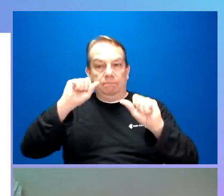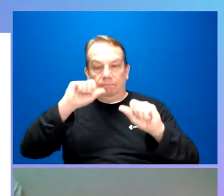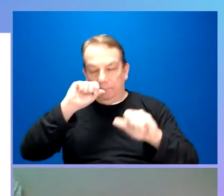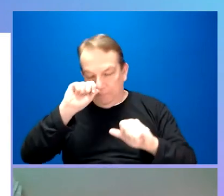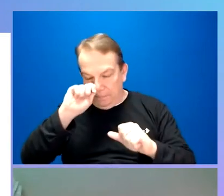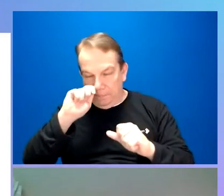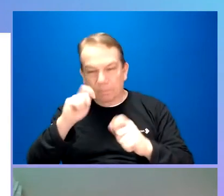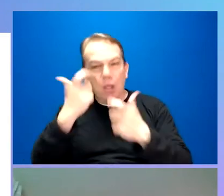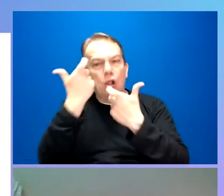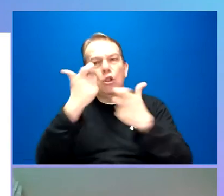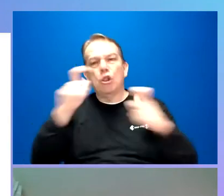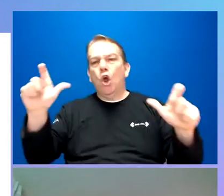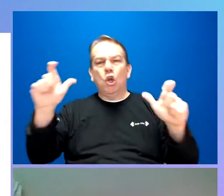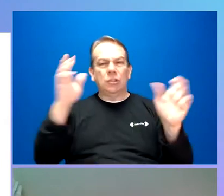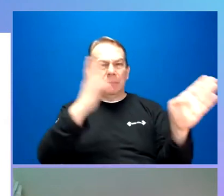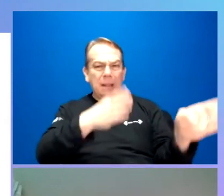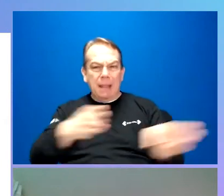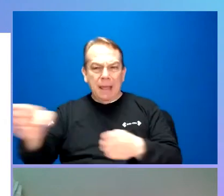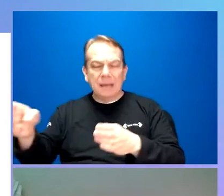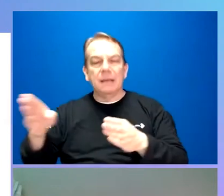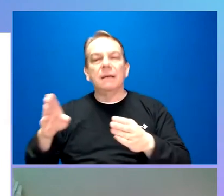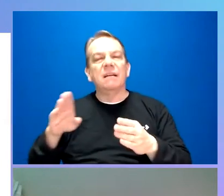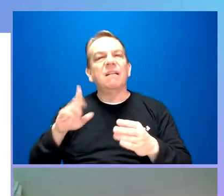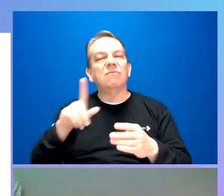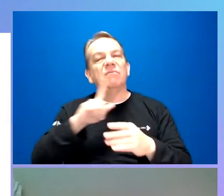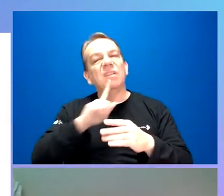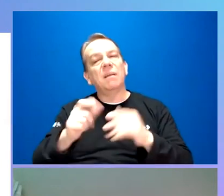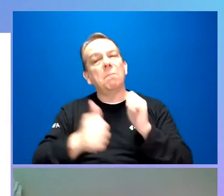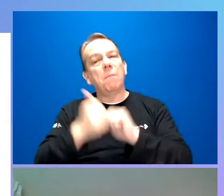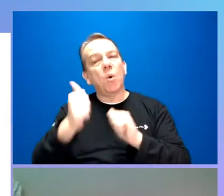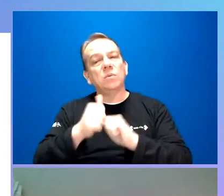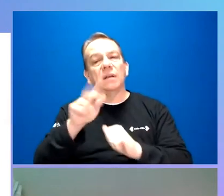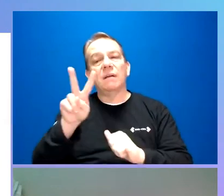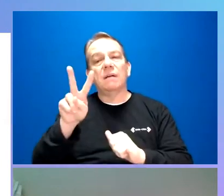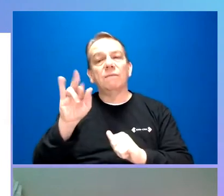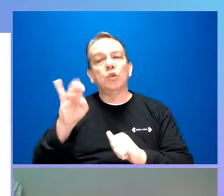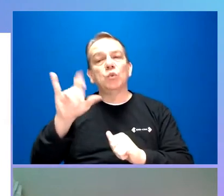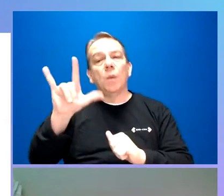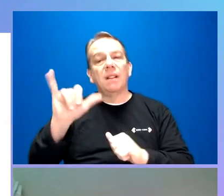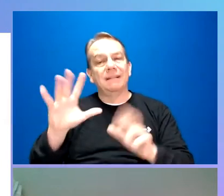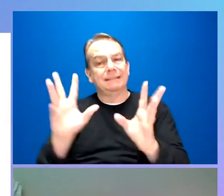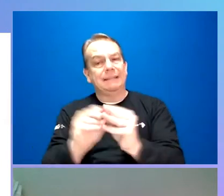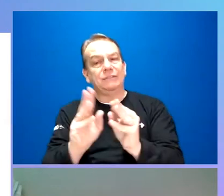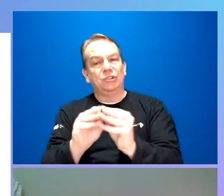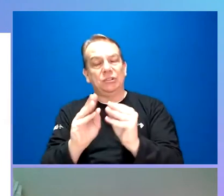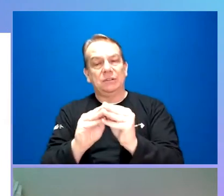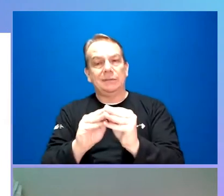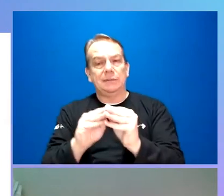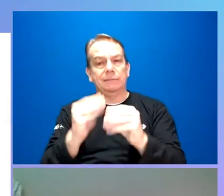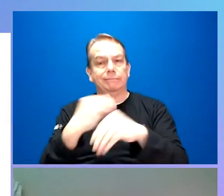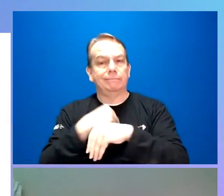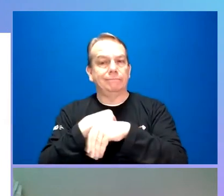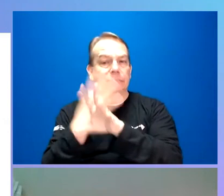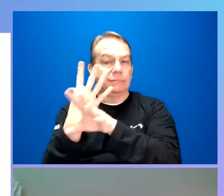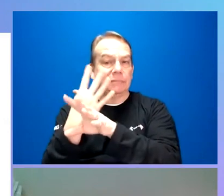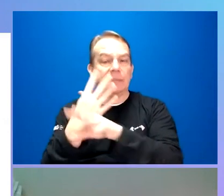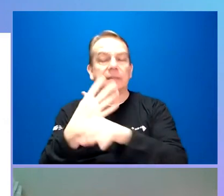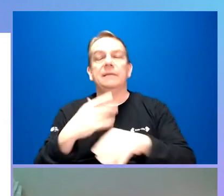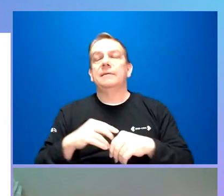sessions that we, that, that we design and, and what we actually